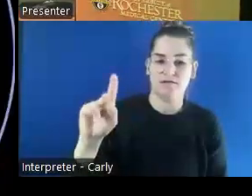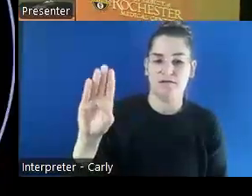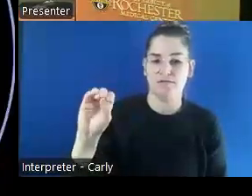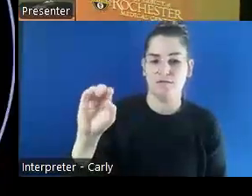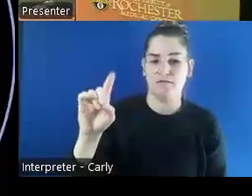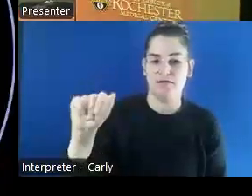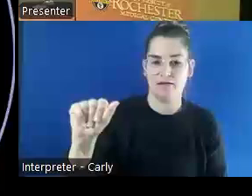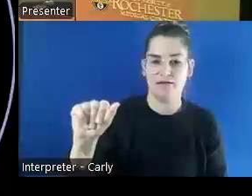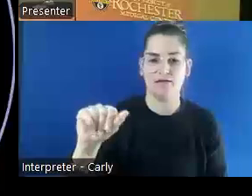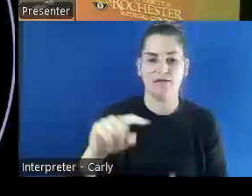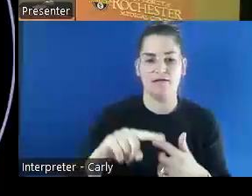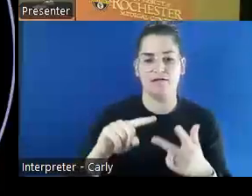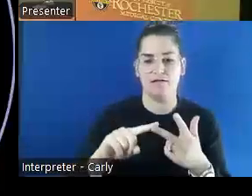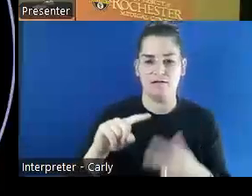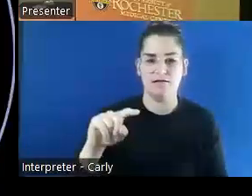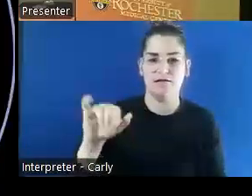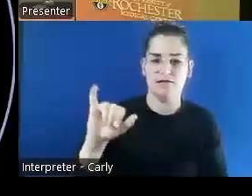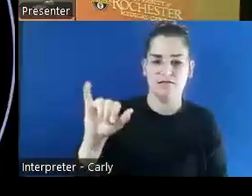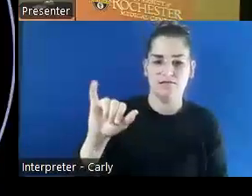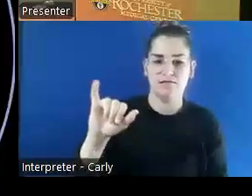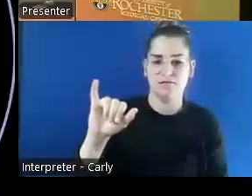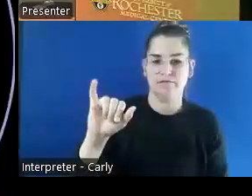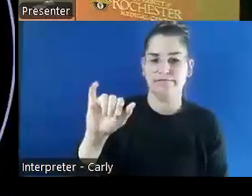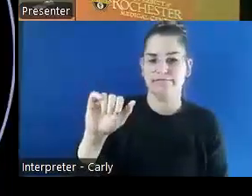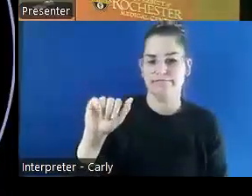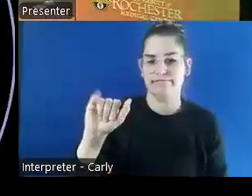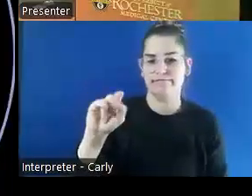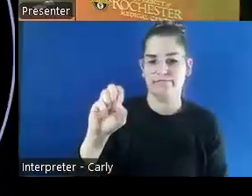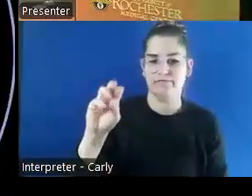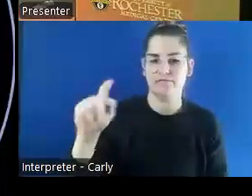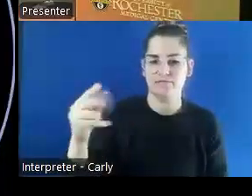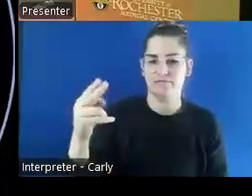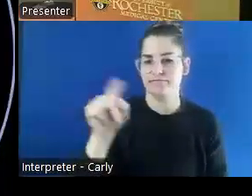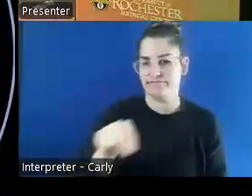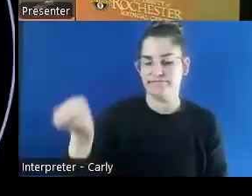Pope Collins also works on Hospital medicine we also are very fortunate not necessarily part of